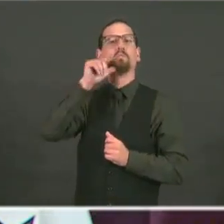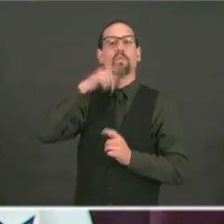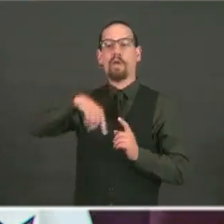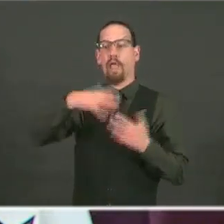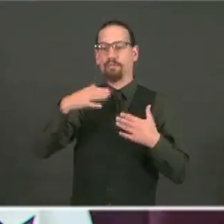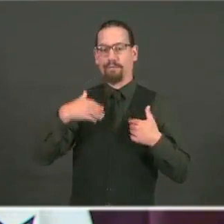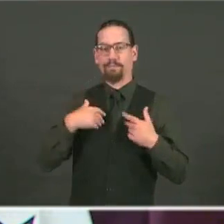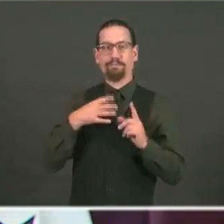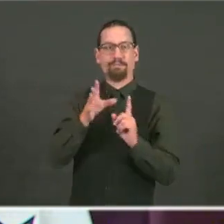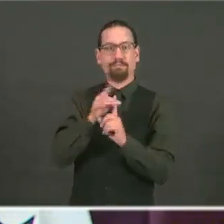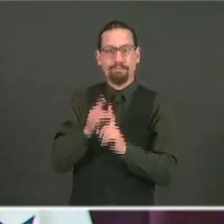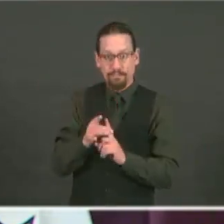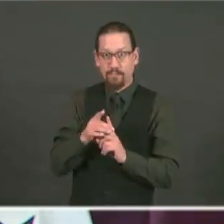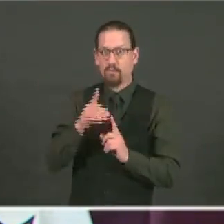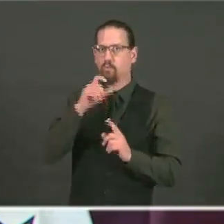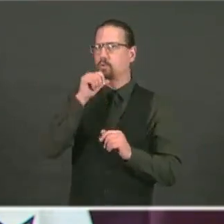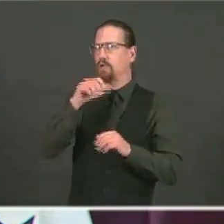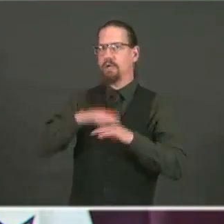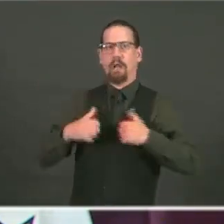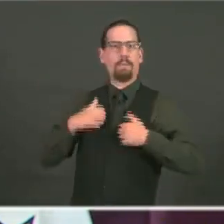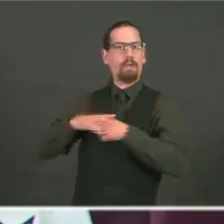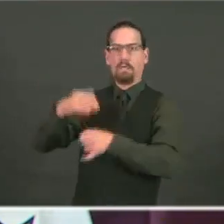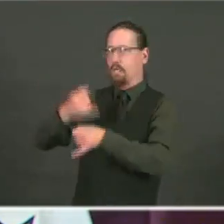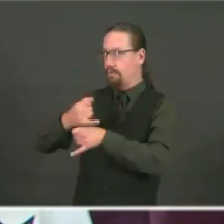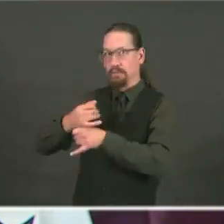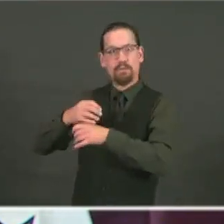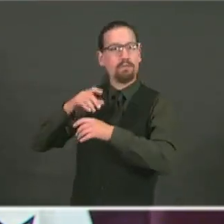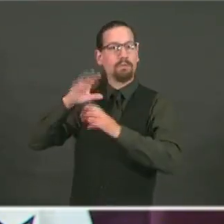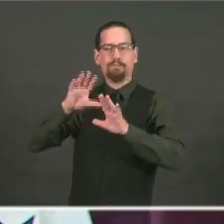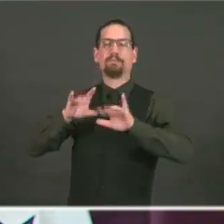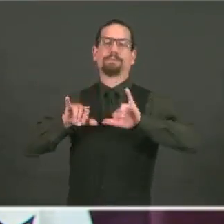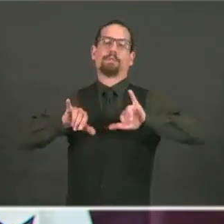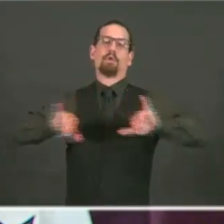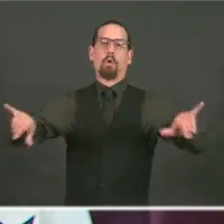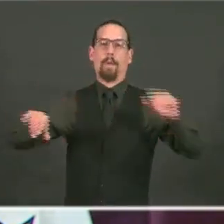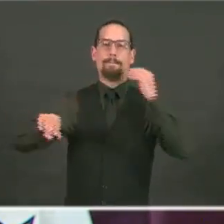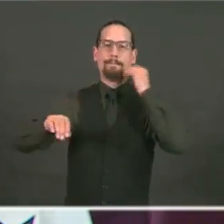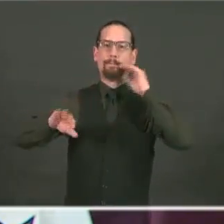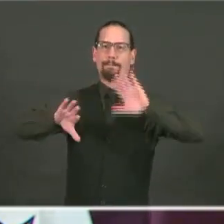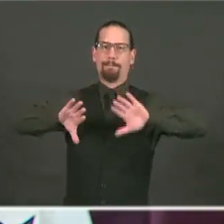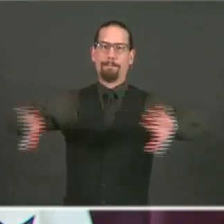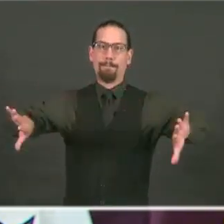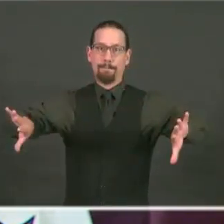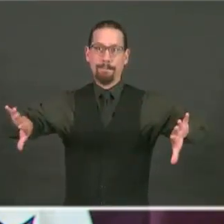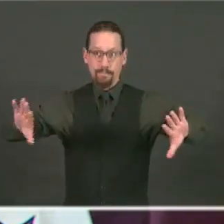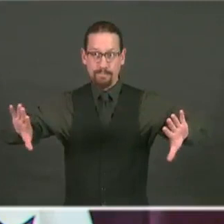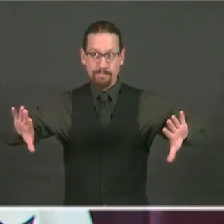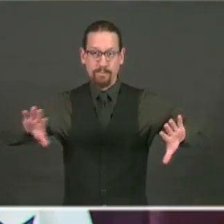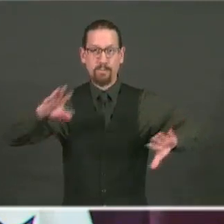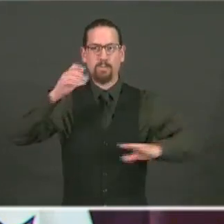HOME. ROUGHLY 120 STUDENTS HAVE BEEN